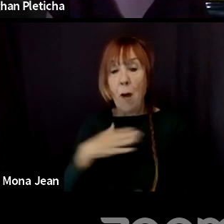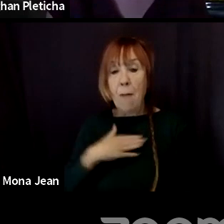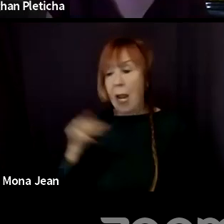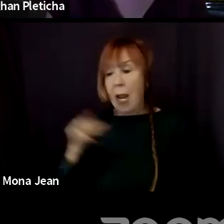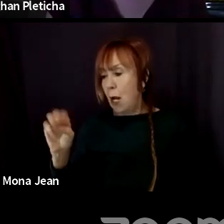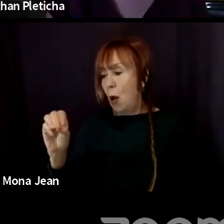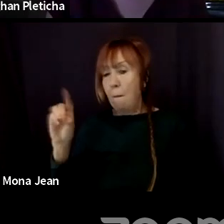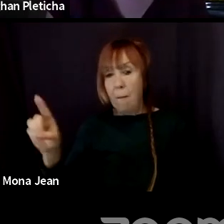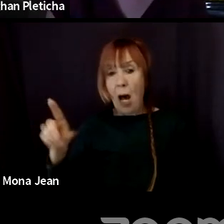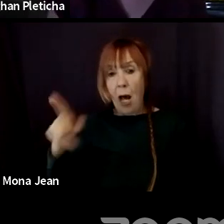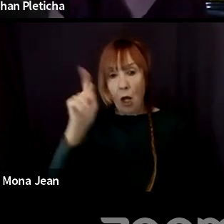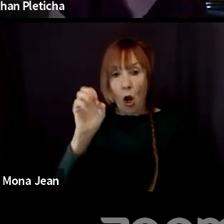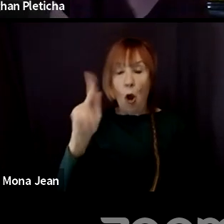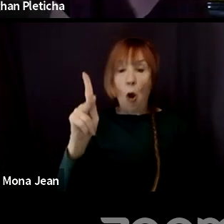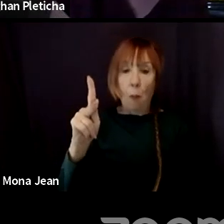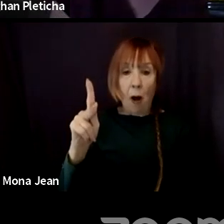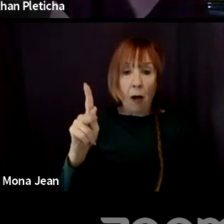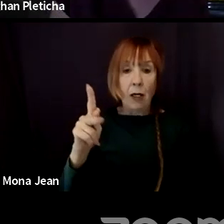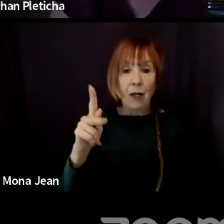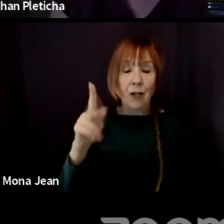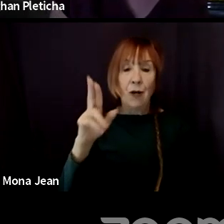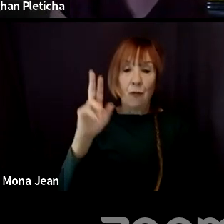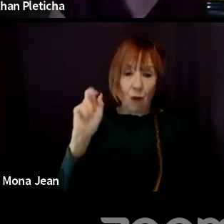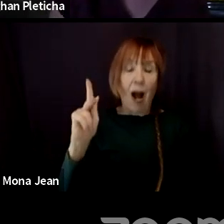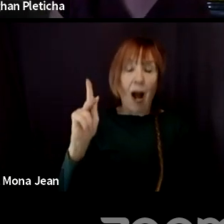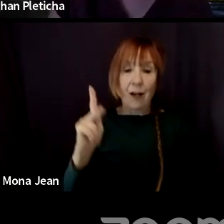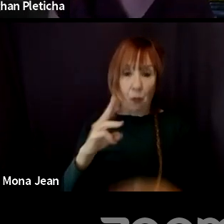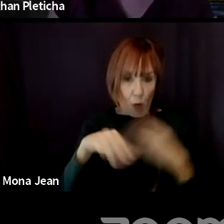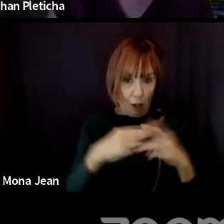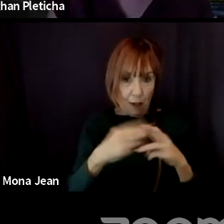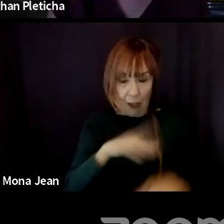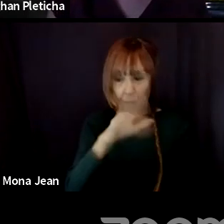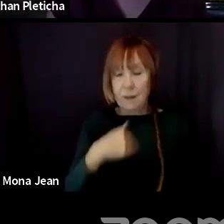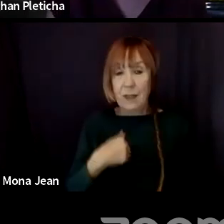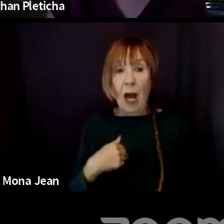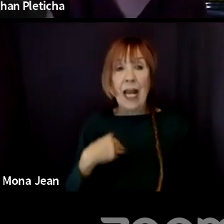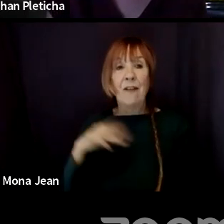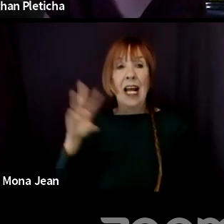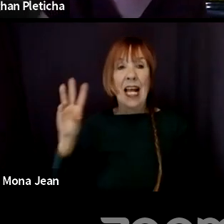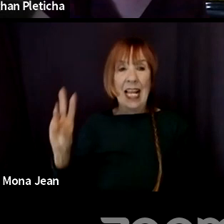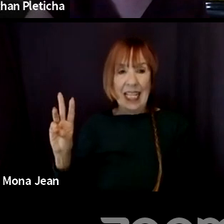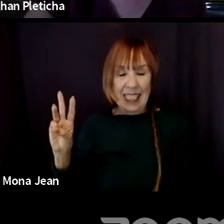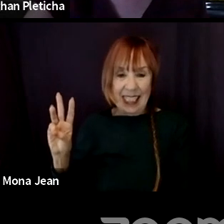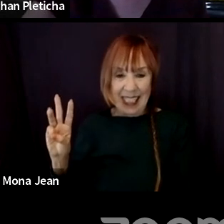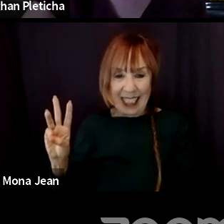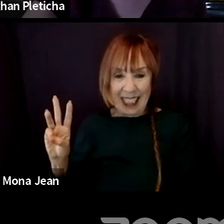So I have six vintage scooters, right? And I also drive the Starsky and Hutch car, right?